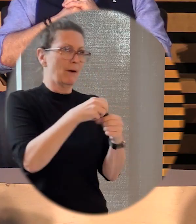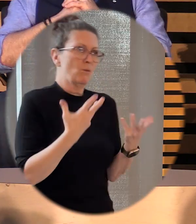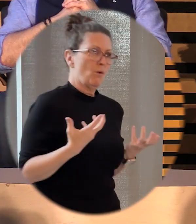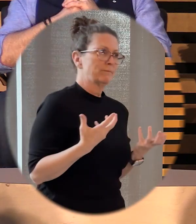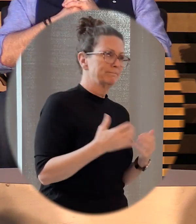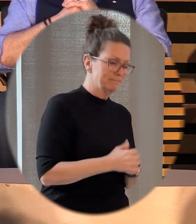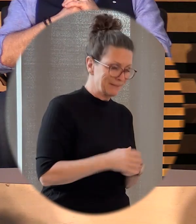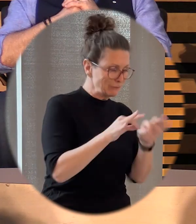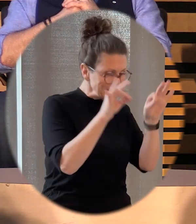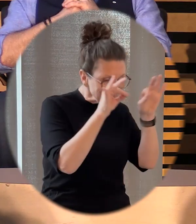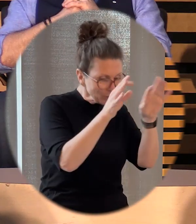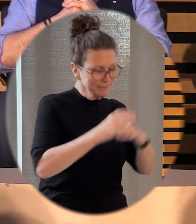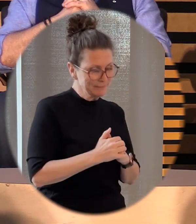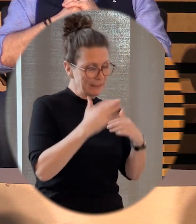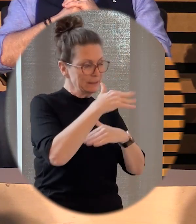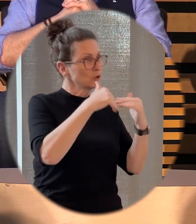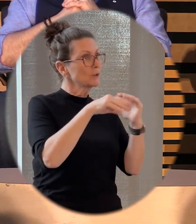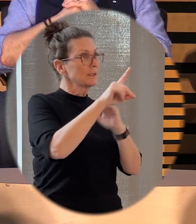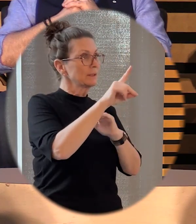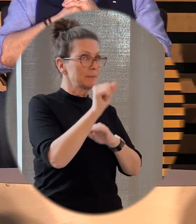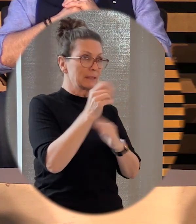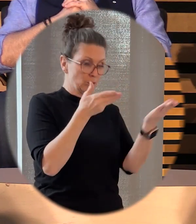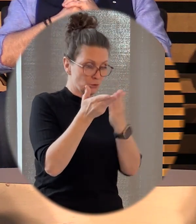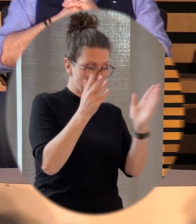indigenous disability service provider, I think the services that we do are pretty good. I think